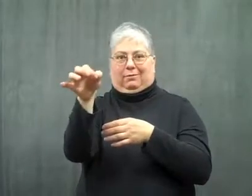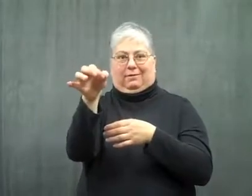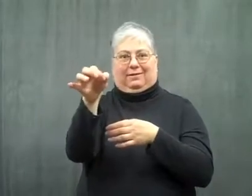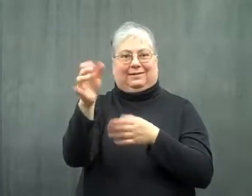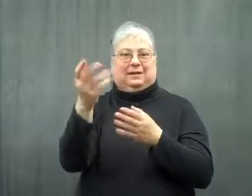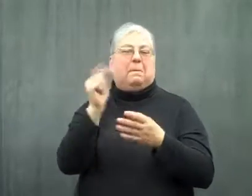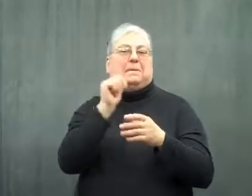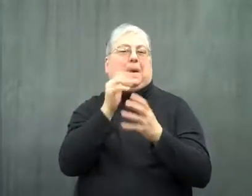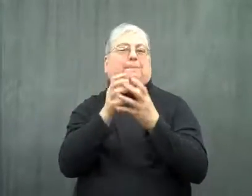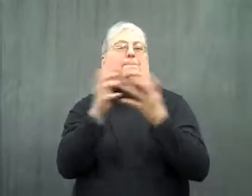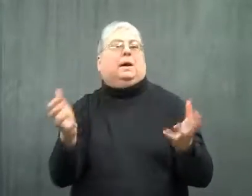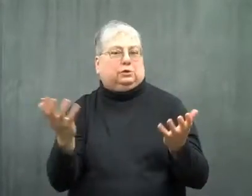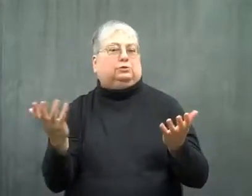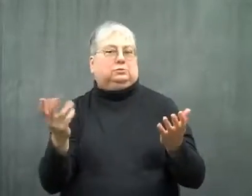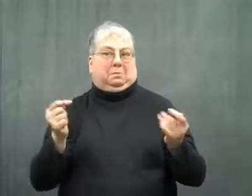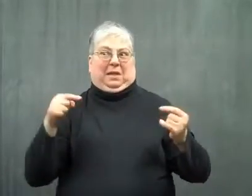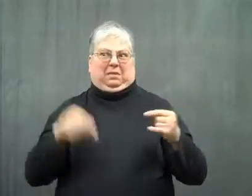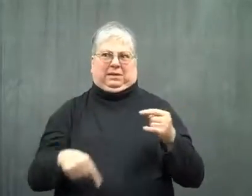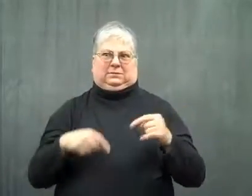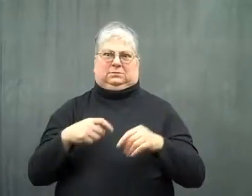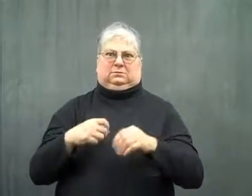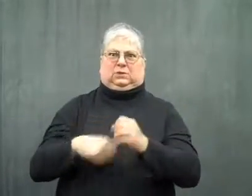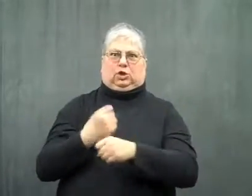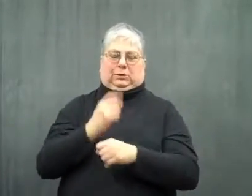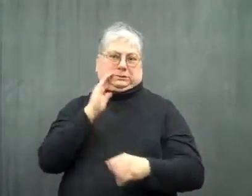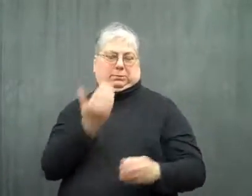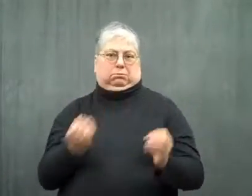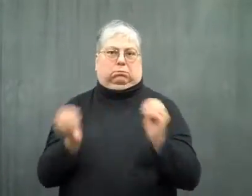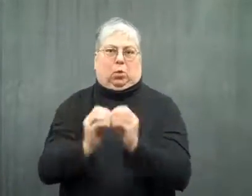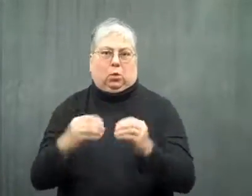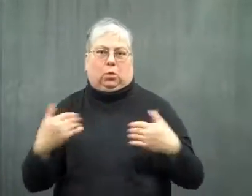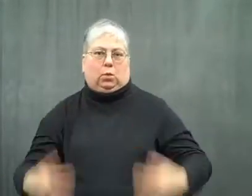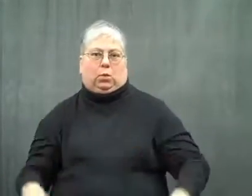Not usually by a lot, but it appears this year, more than usual.